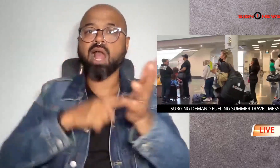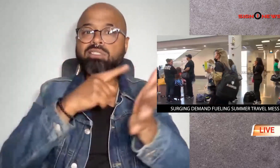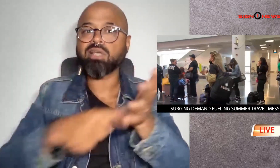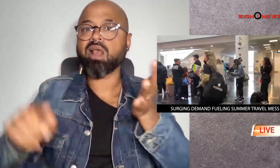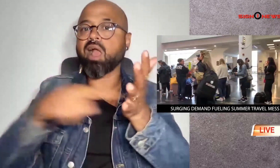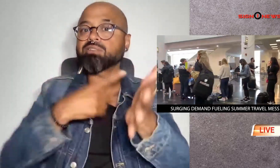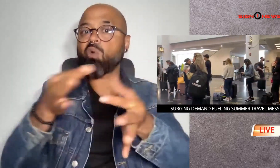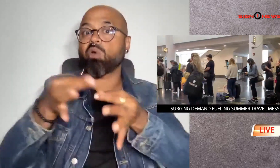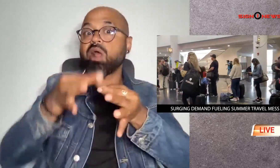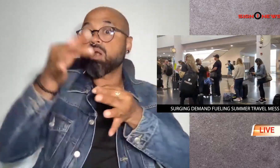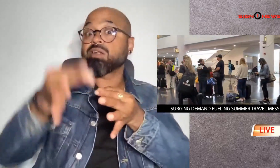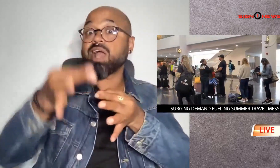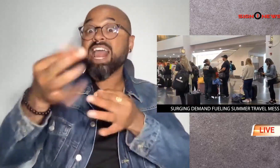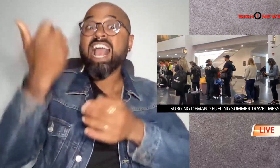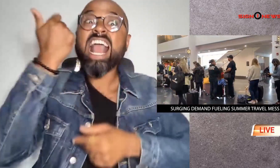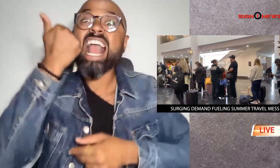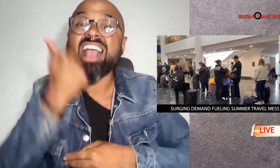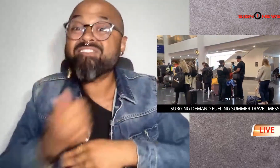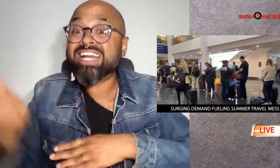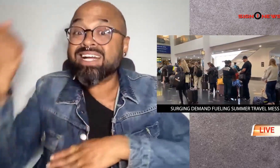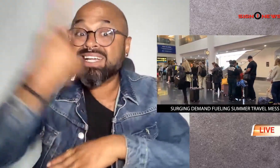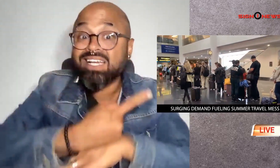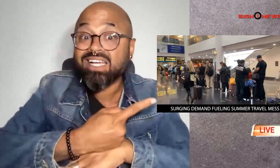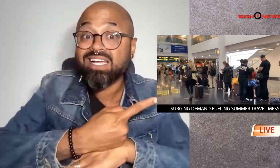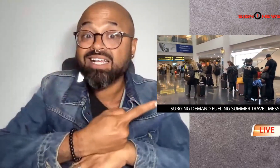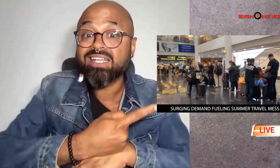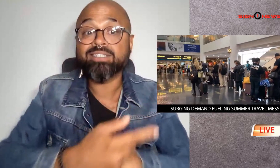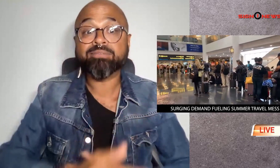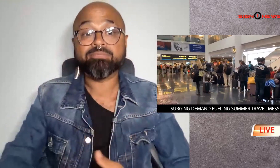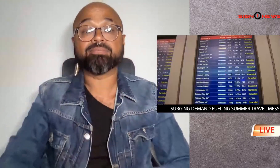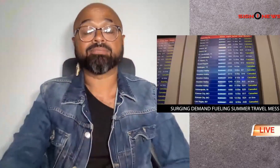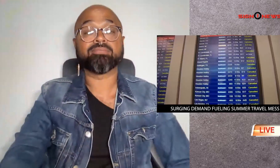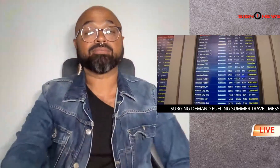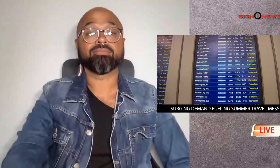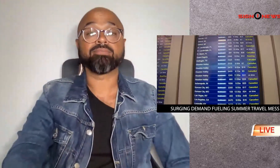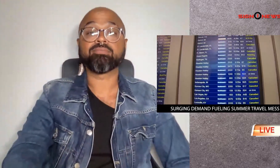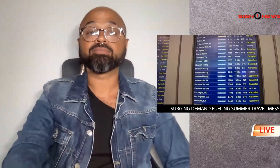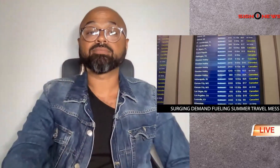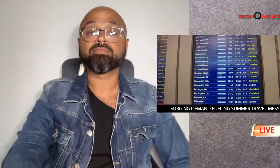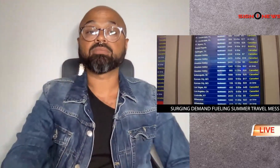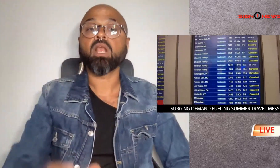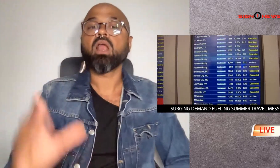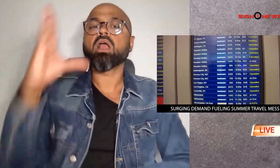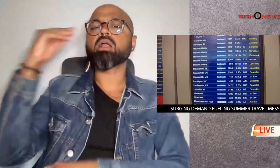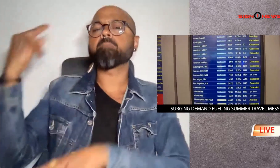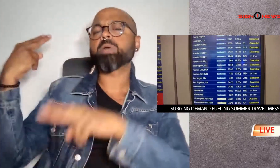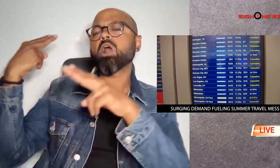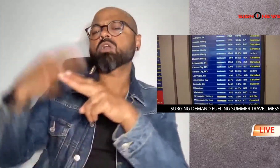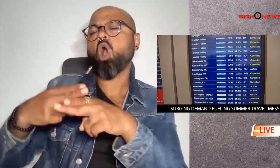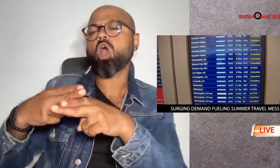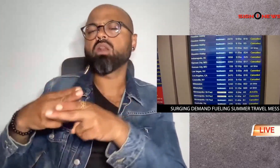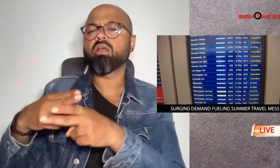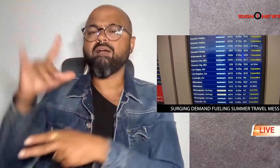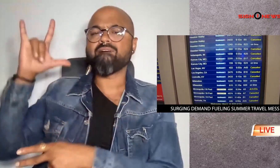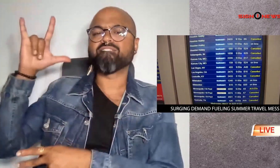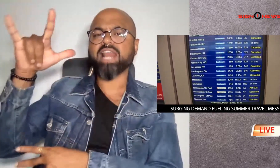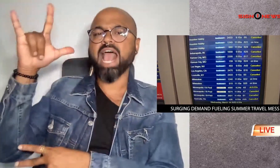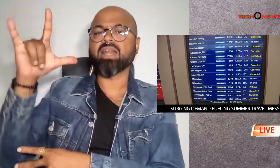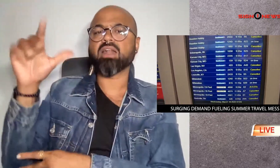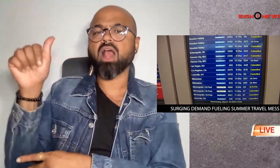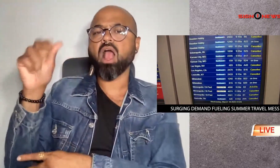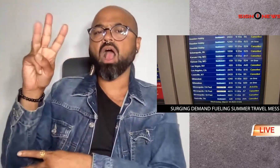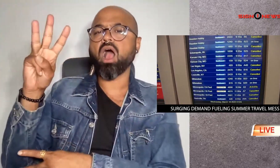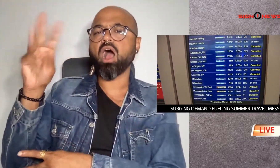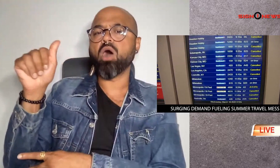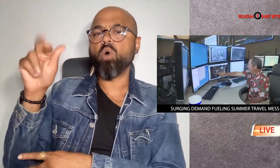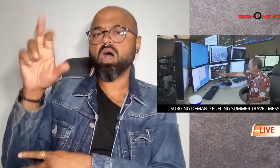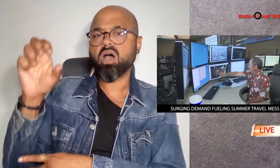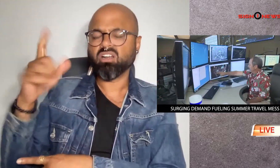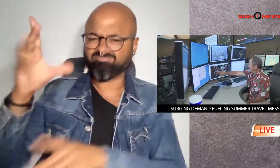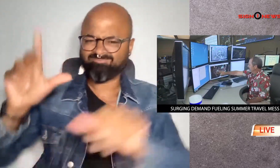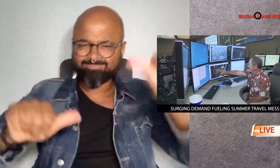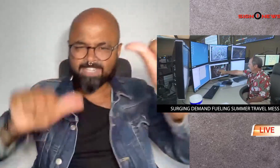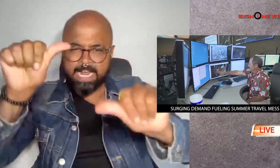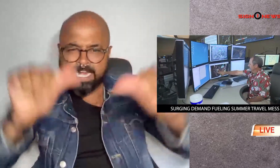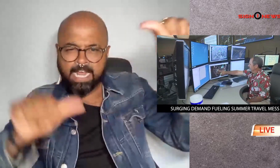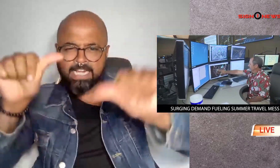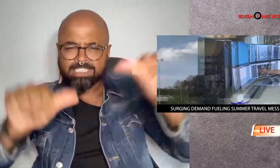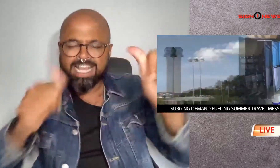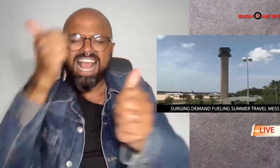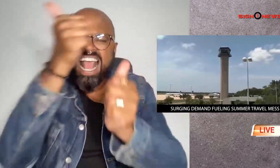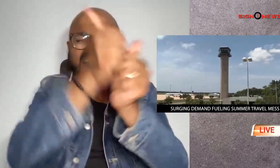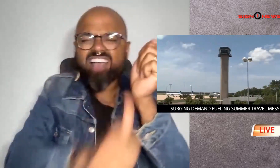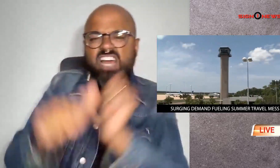delays or cancellations every day a company called flightaware did an analysis of every